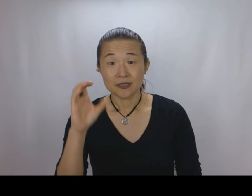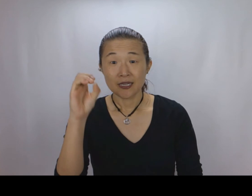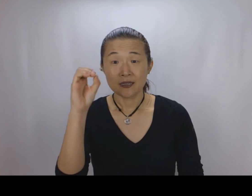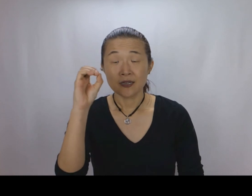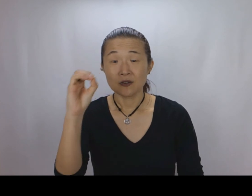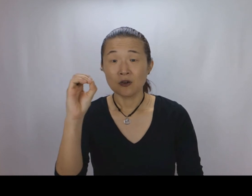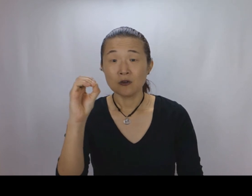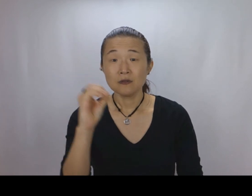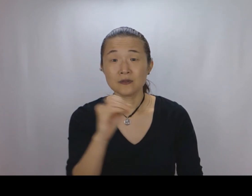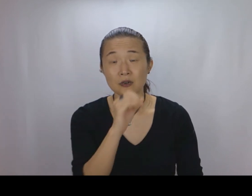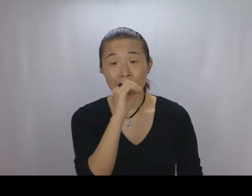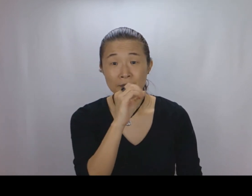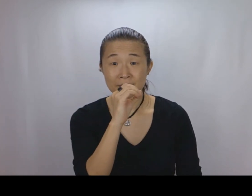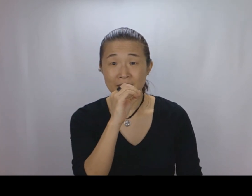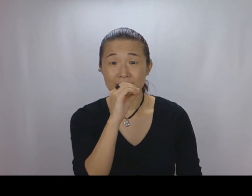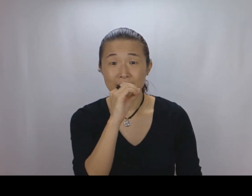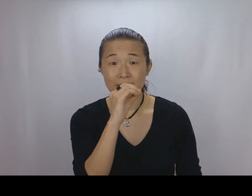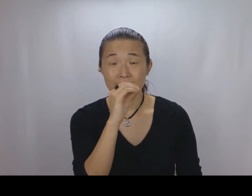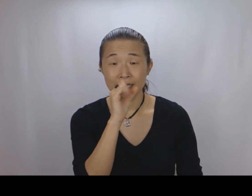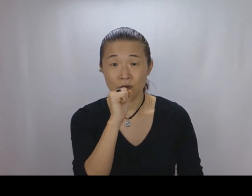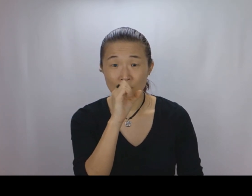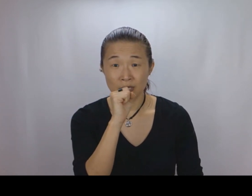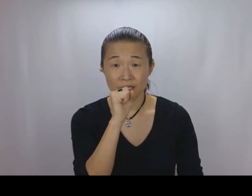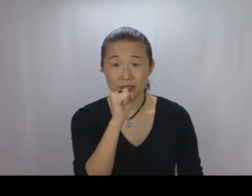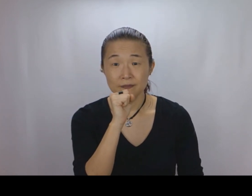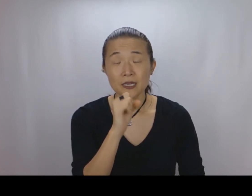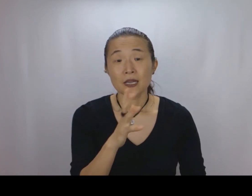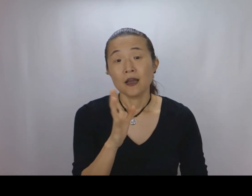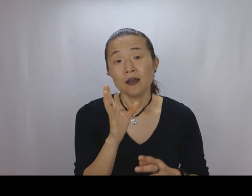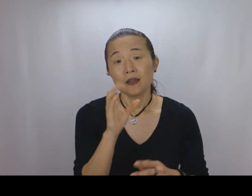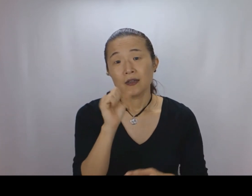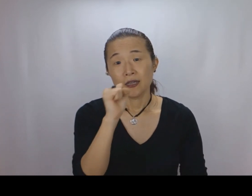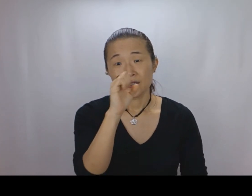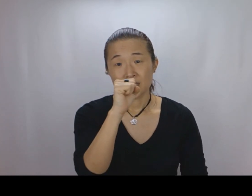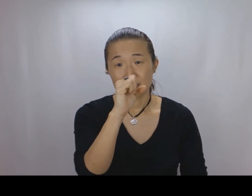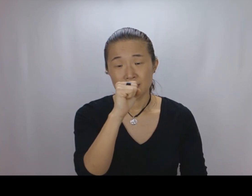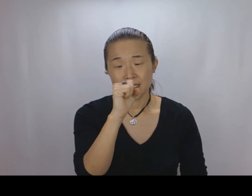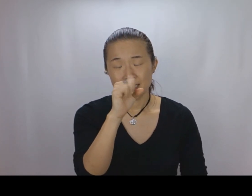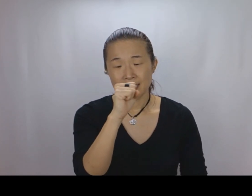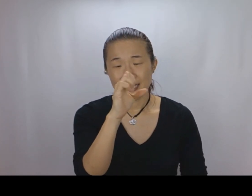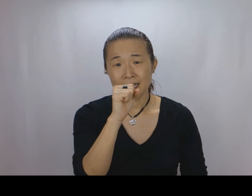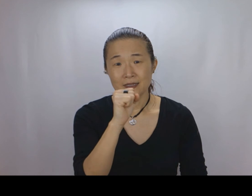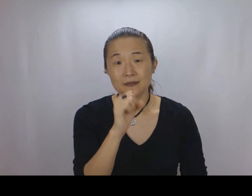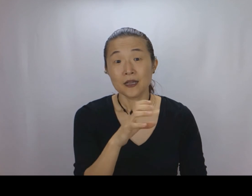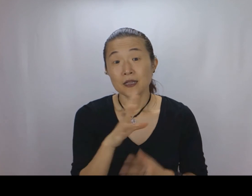Take the letter "O" over your mouth here, and orange. Just squeeze it like that.